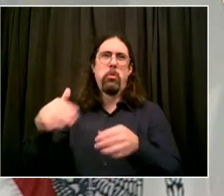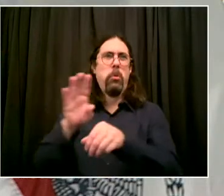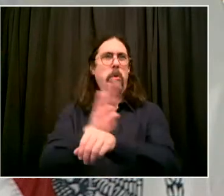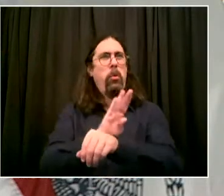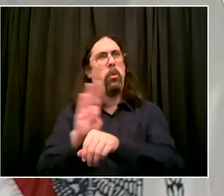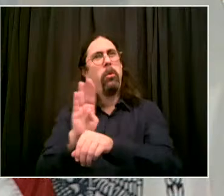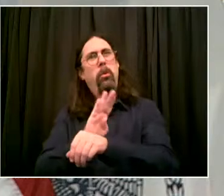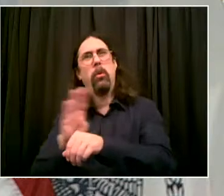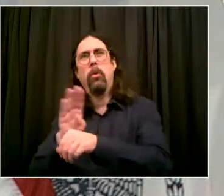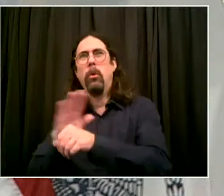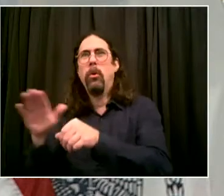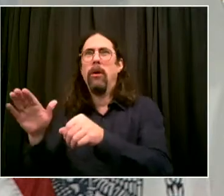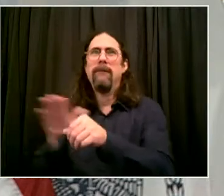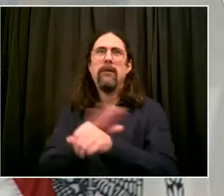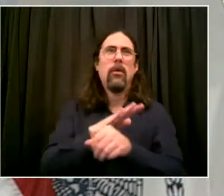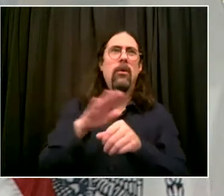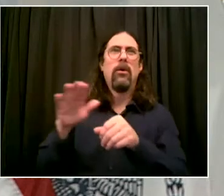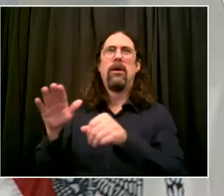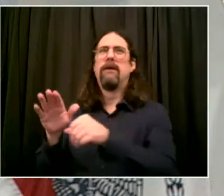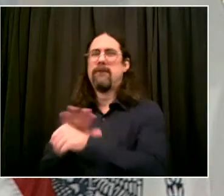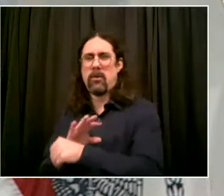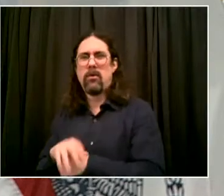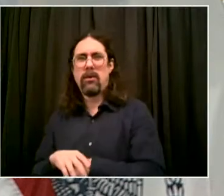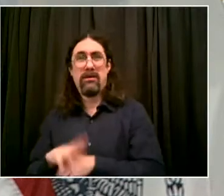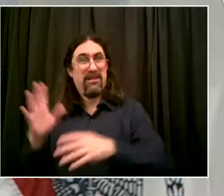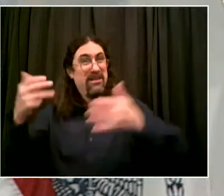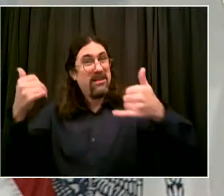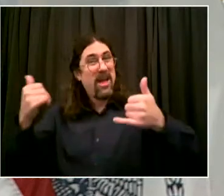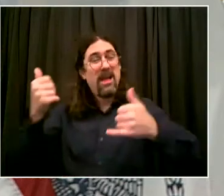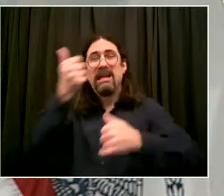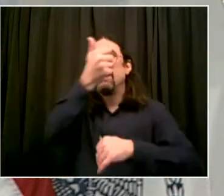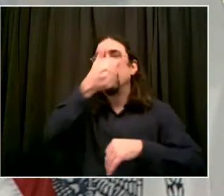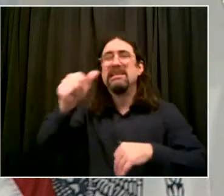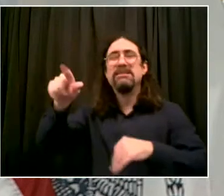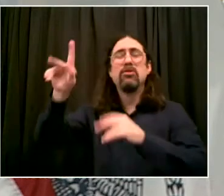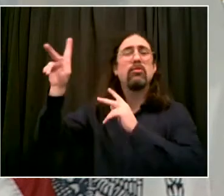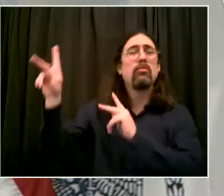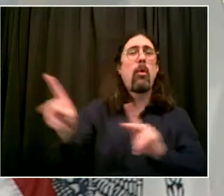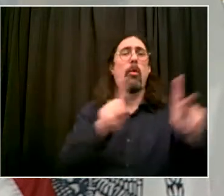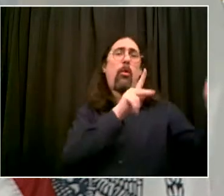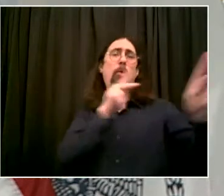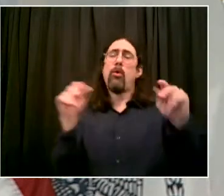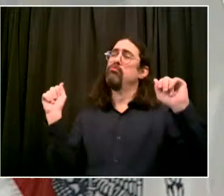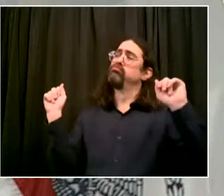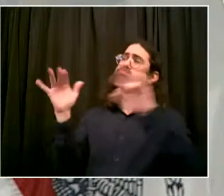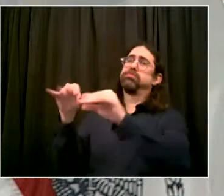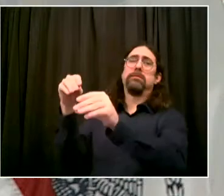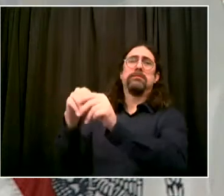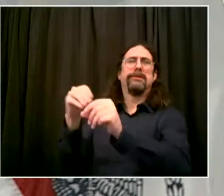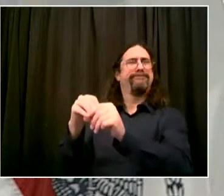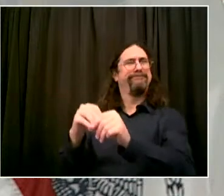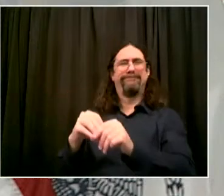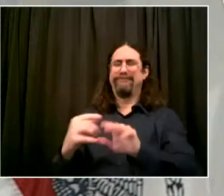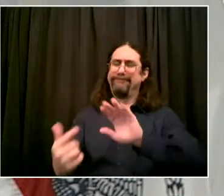AND DOORS IN THE ATMOSPHERE. AS THINGS START